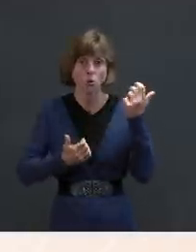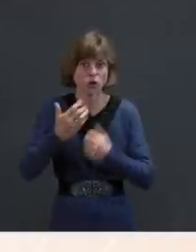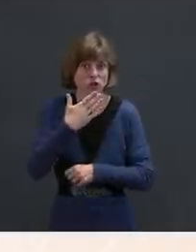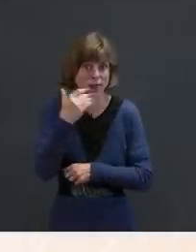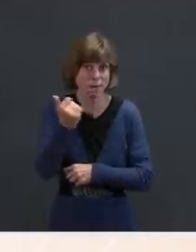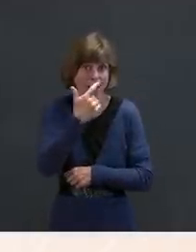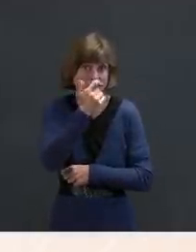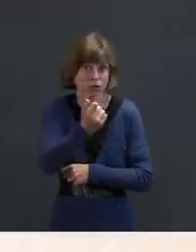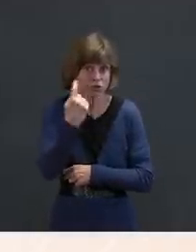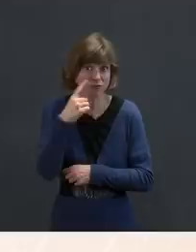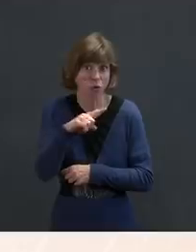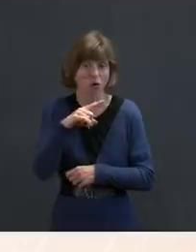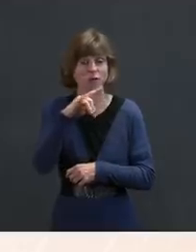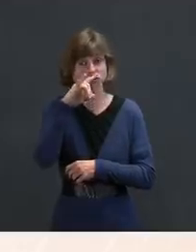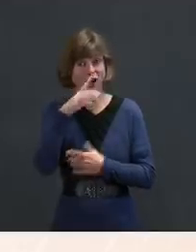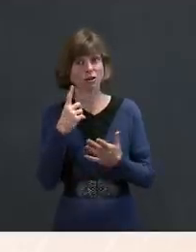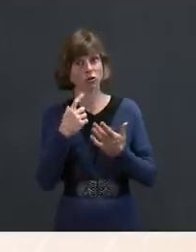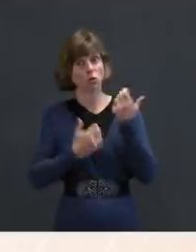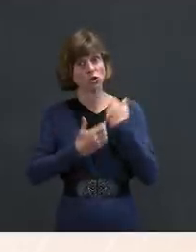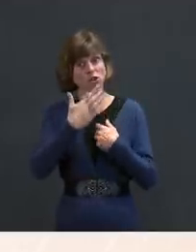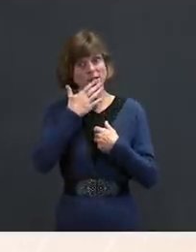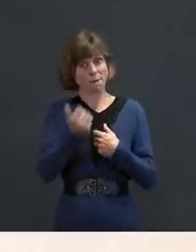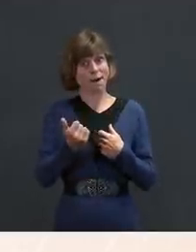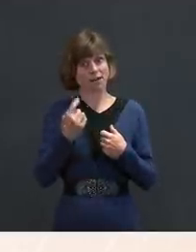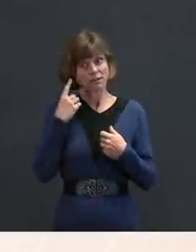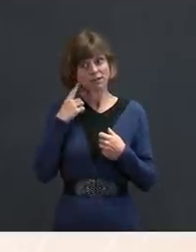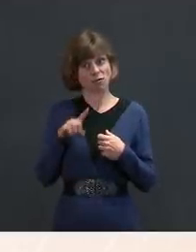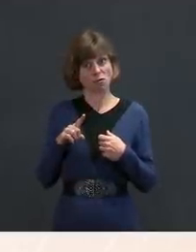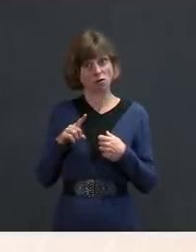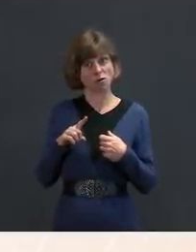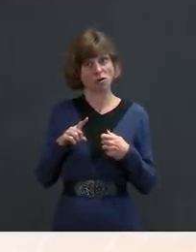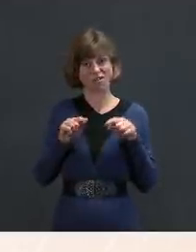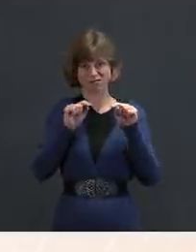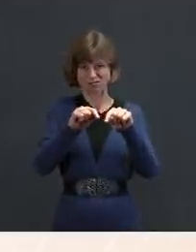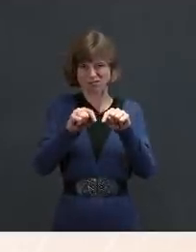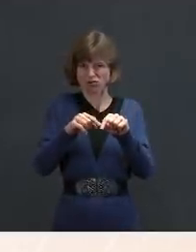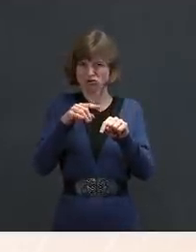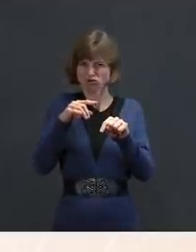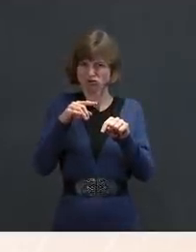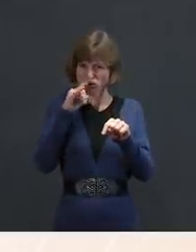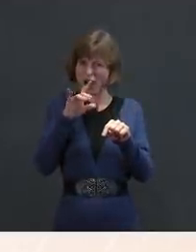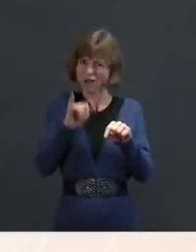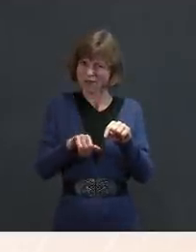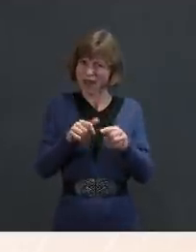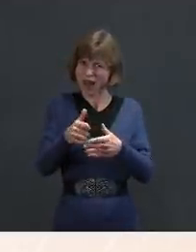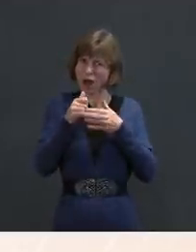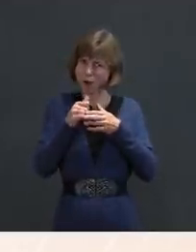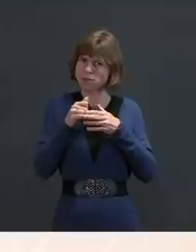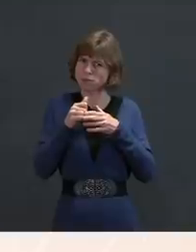that really define our actions. The Press: And then, on family reunifications, if I may, just quickly. Looking at the principles that you laid out